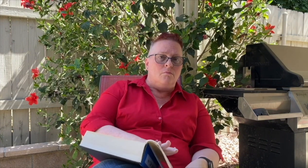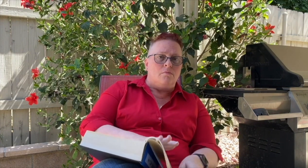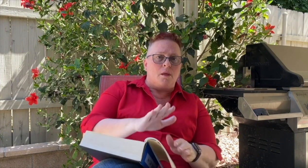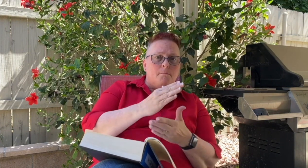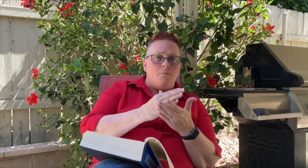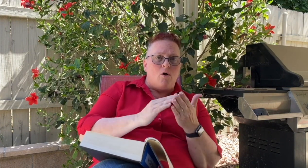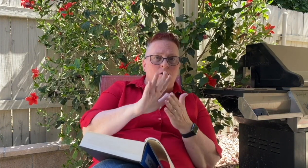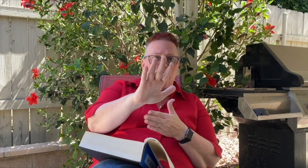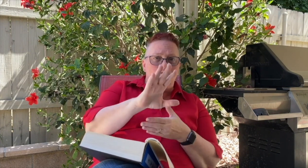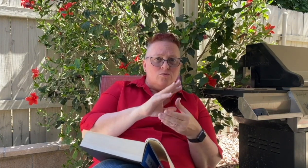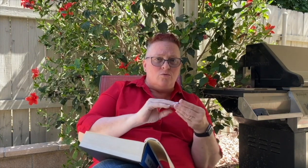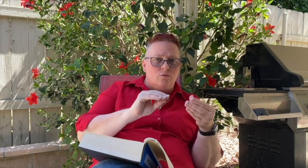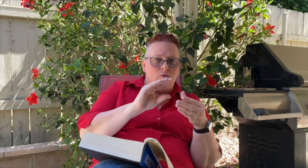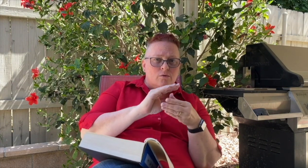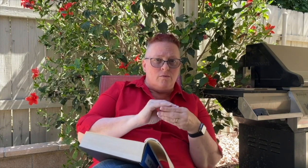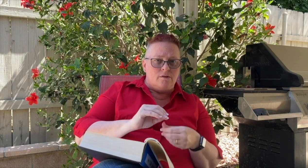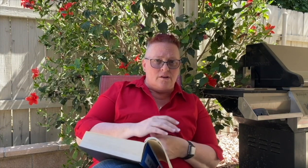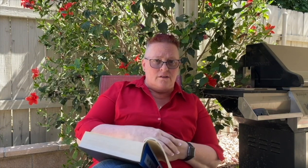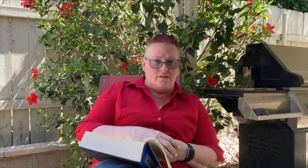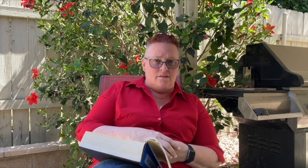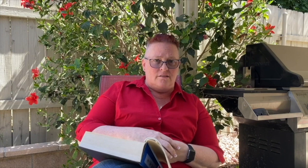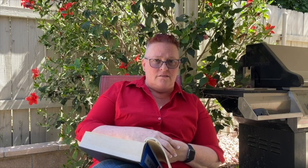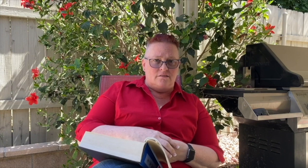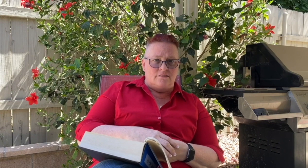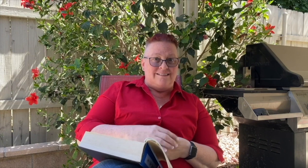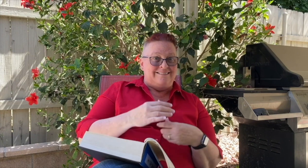Their childhood. It's also part of your story.